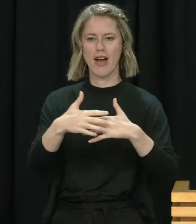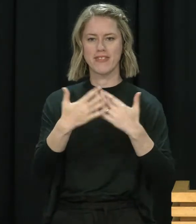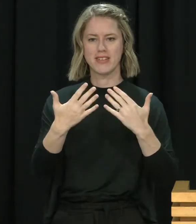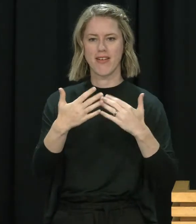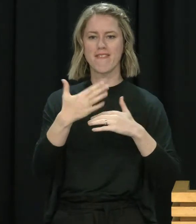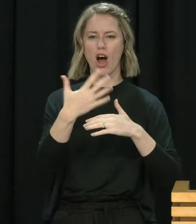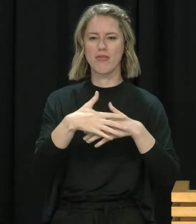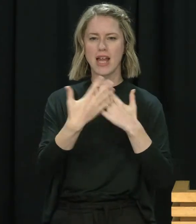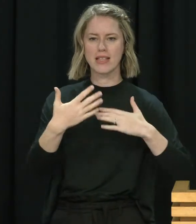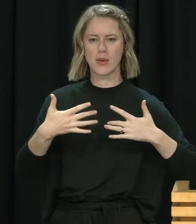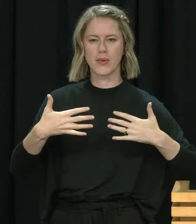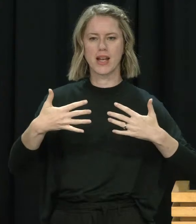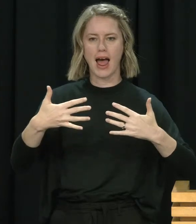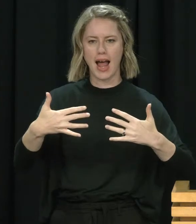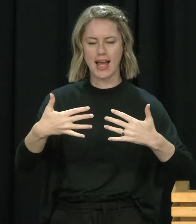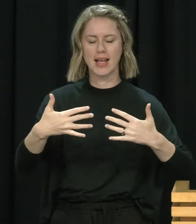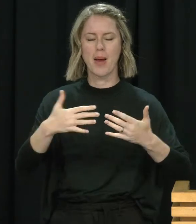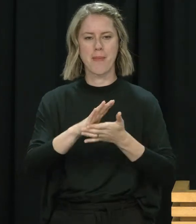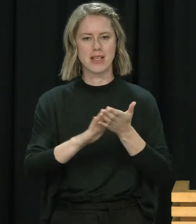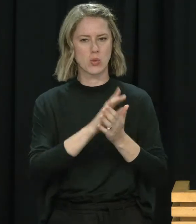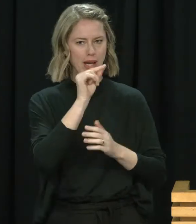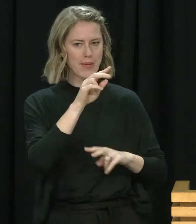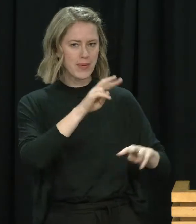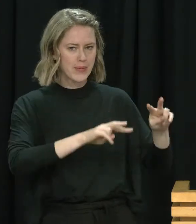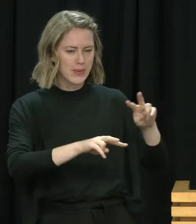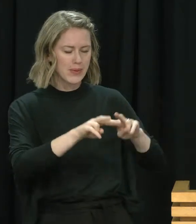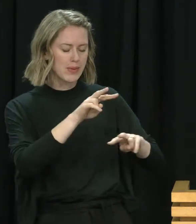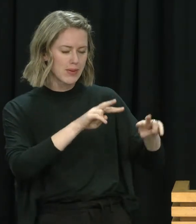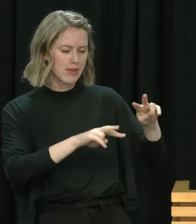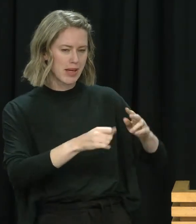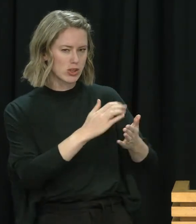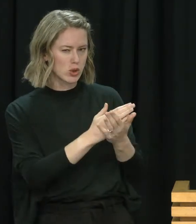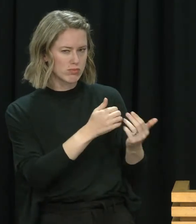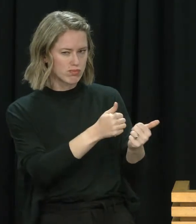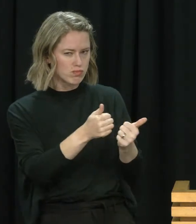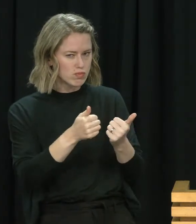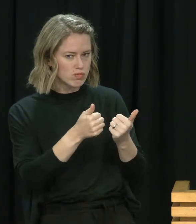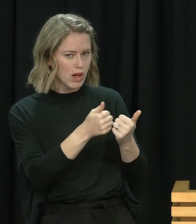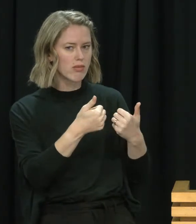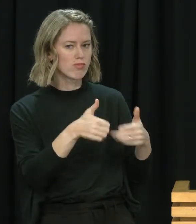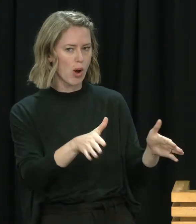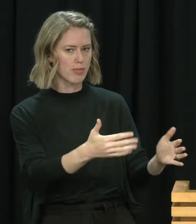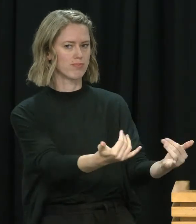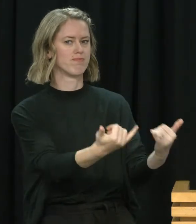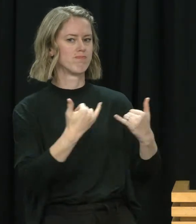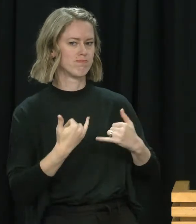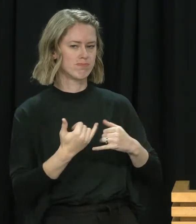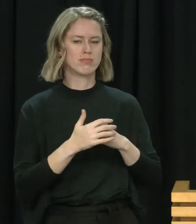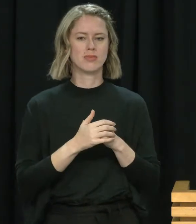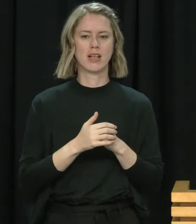implementation of reopening travel from those other states and territories by pushing